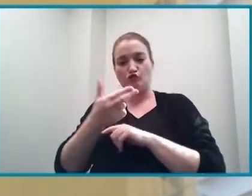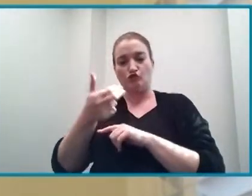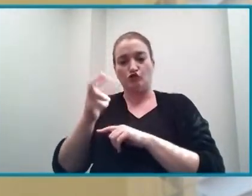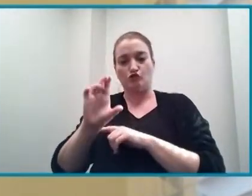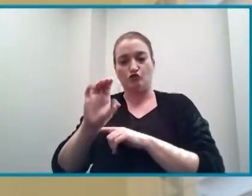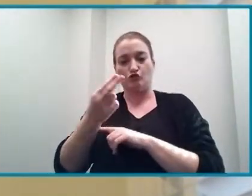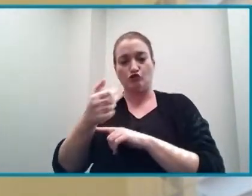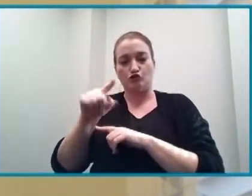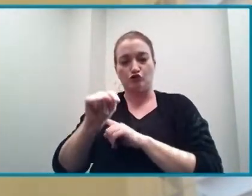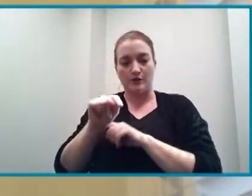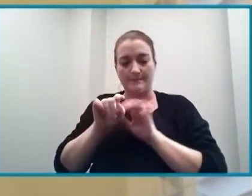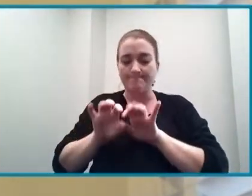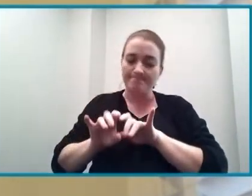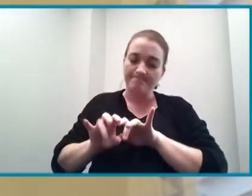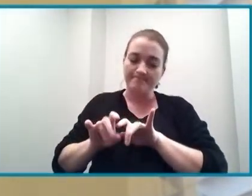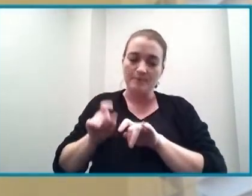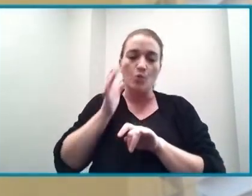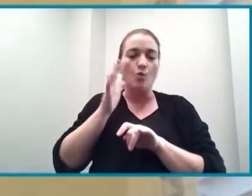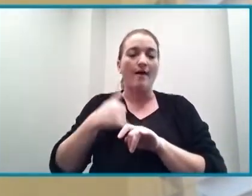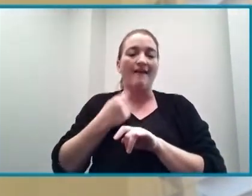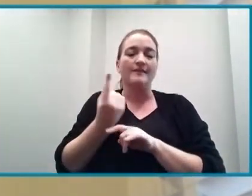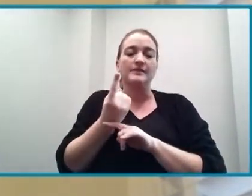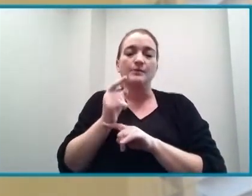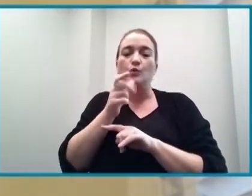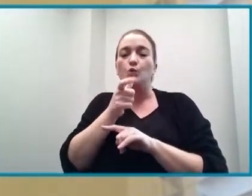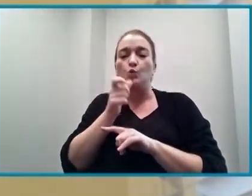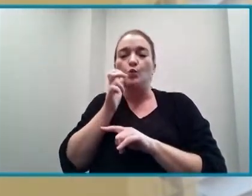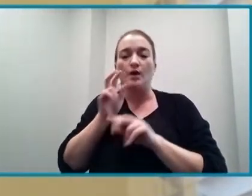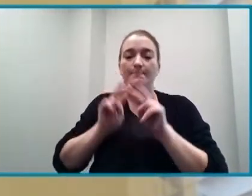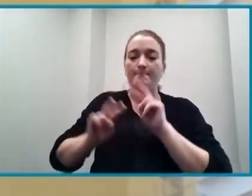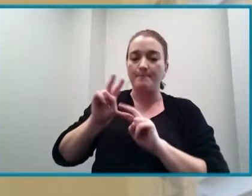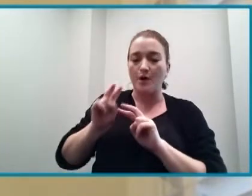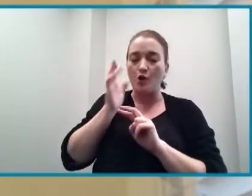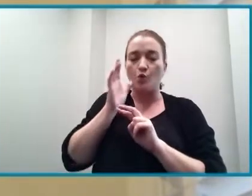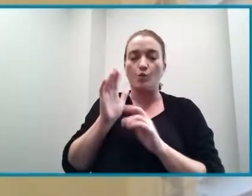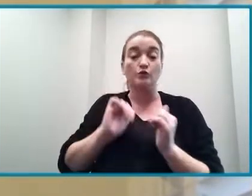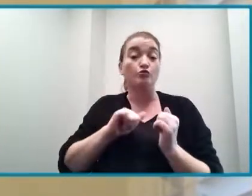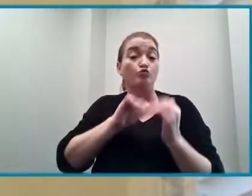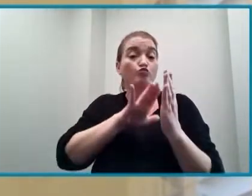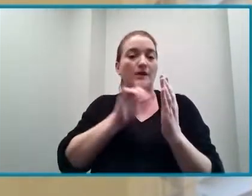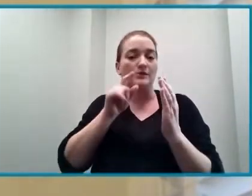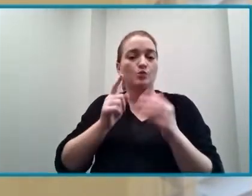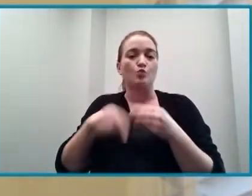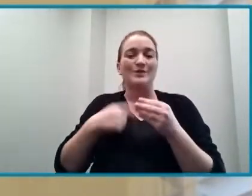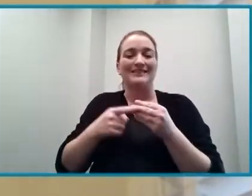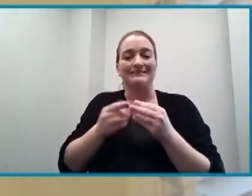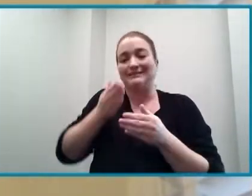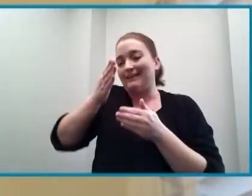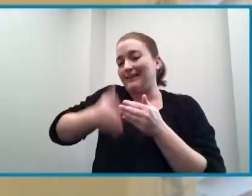and we'll have about 10 minutes at the end to address those questions, so feel free to throw those in and we will make sure to get to them.